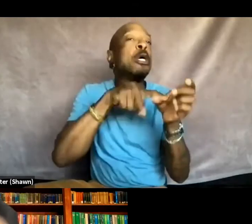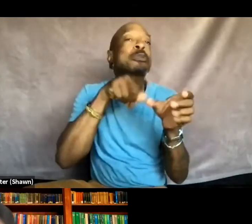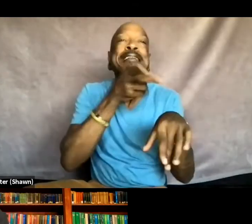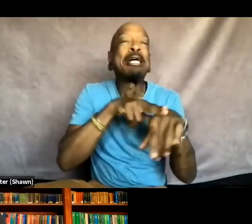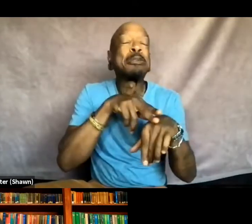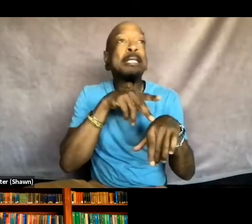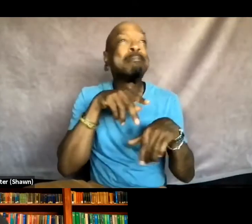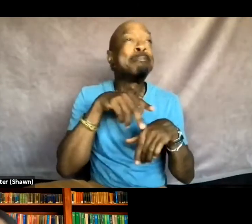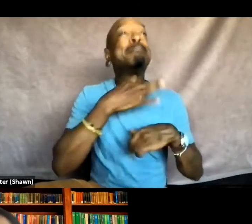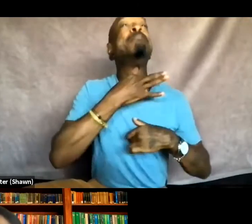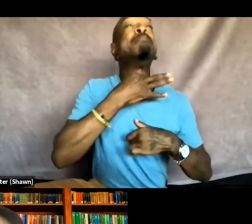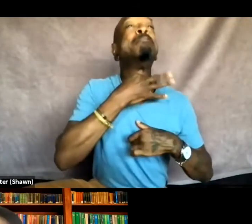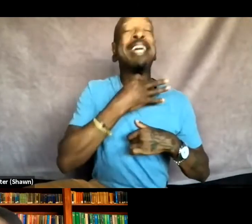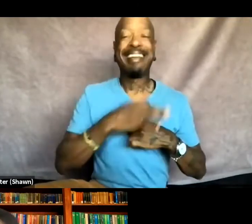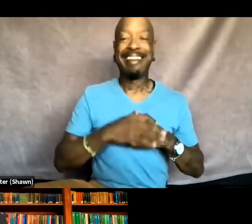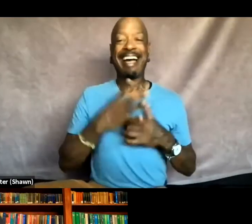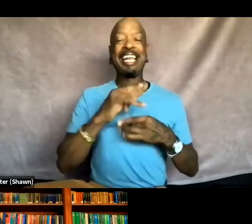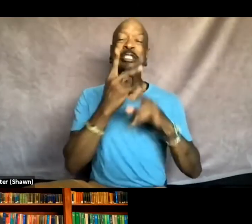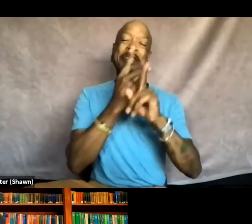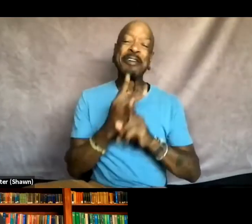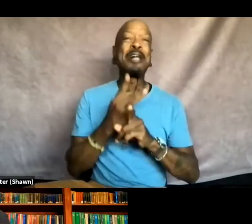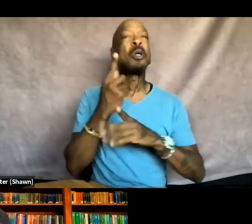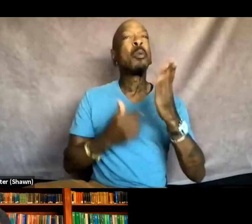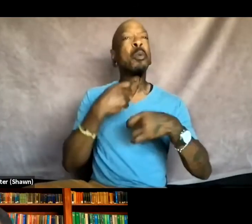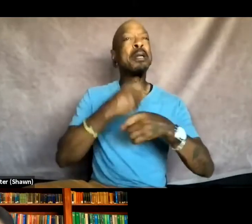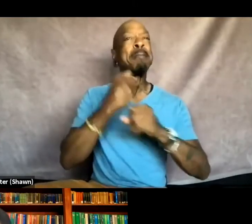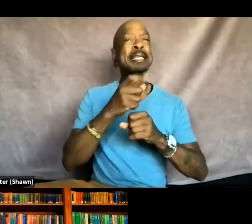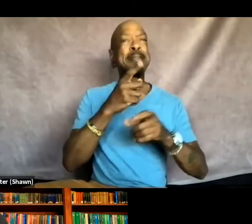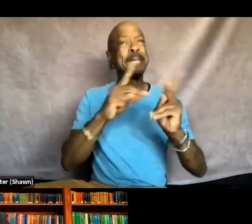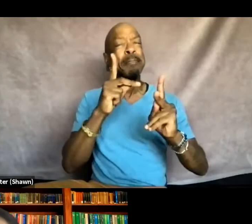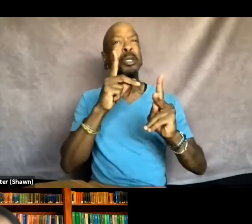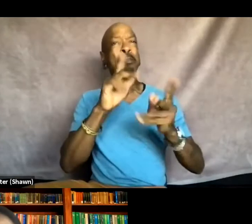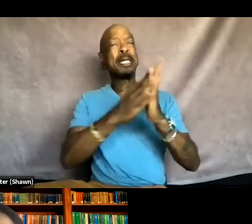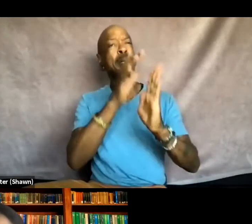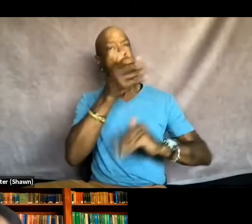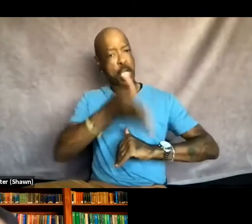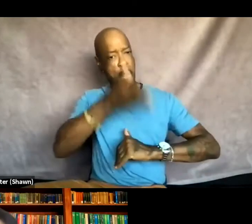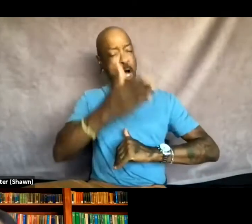Keah Brown: I like to figure out what makes people who they are, and why and through that work.